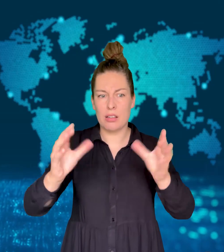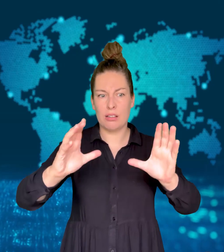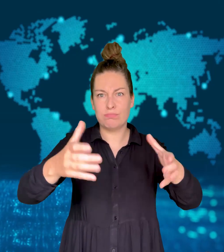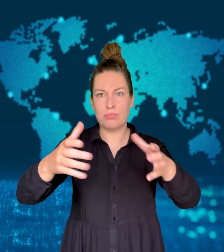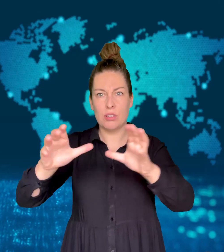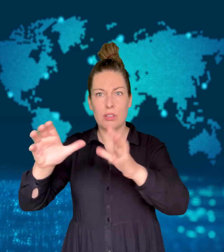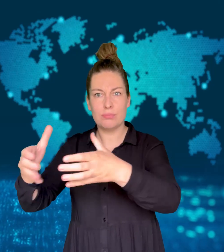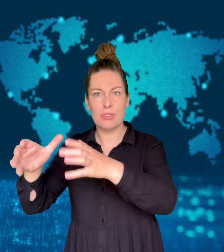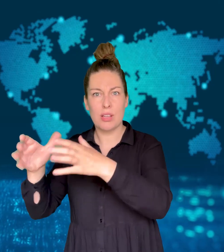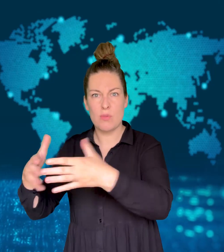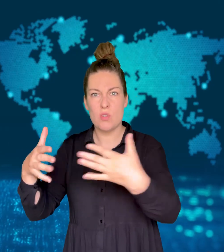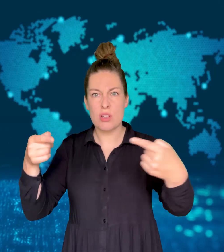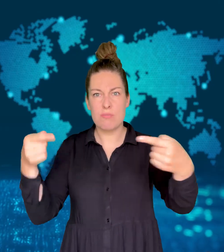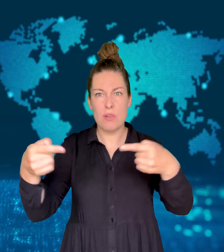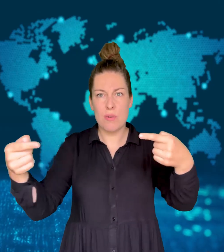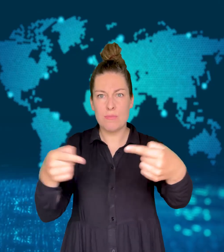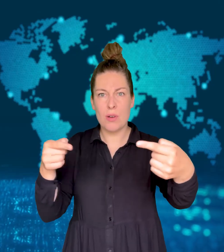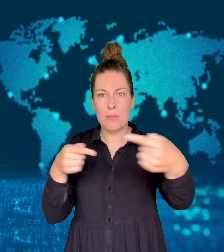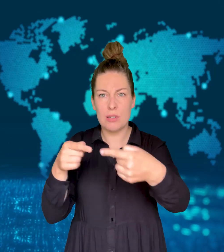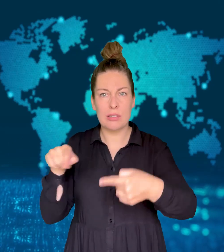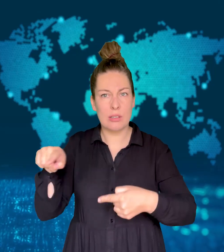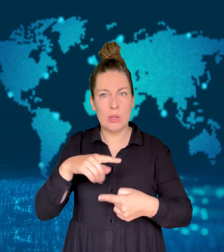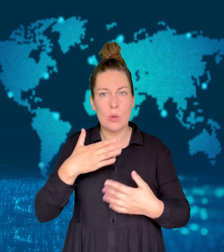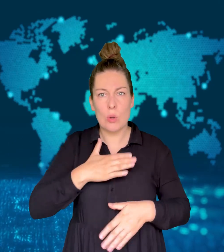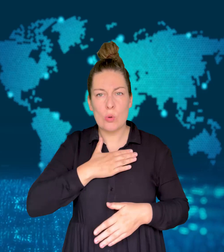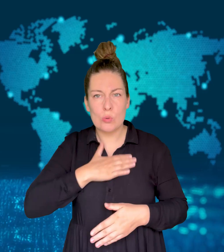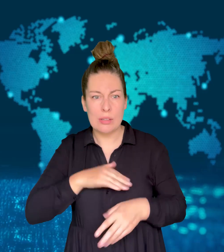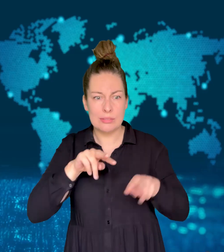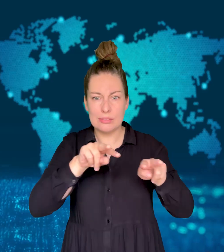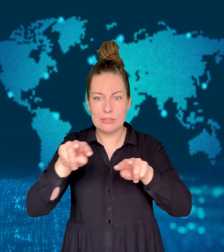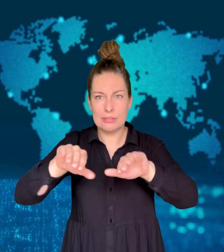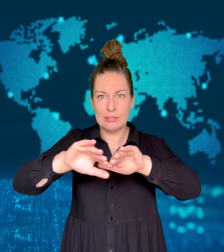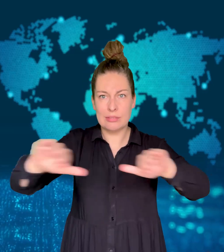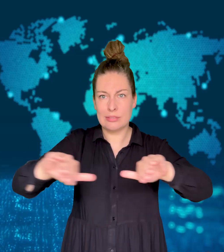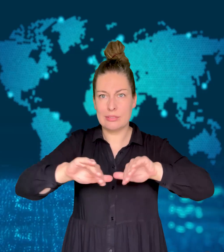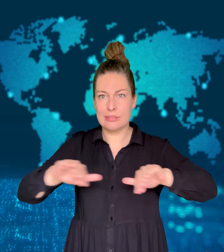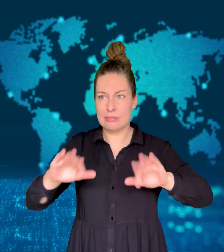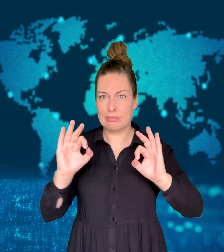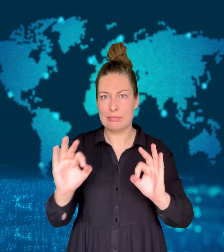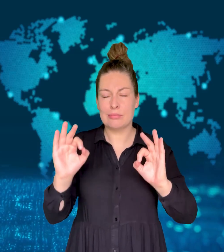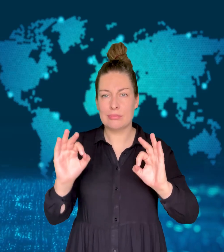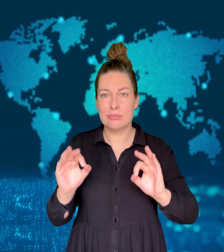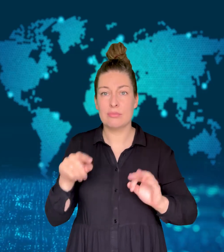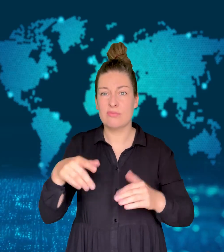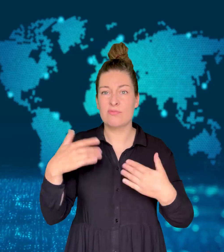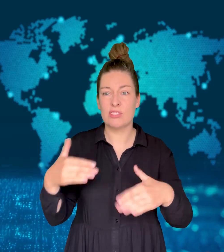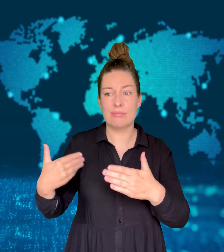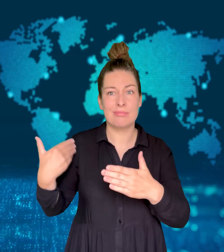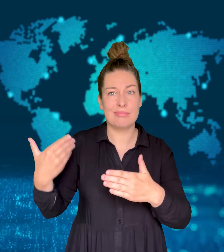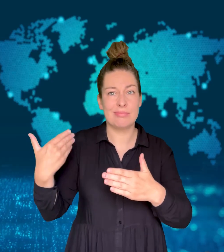At times there have been coordinated attacks on members of other gangs.